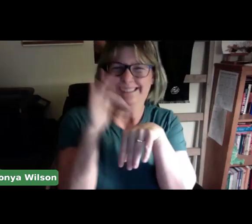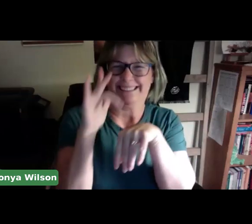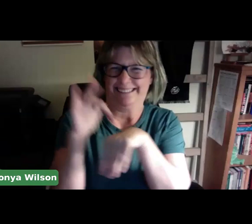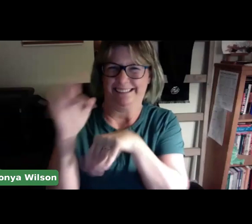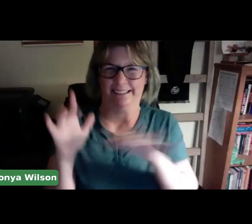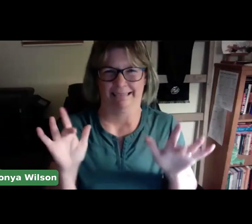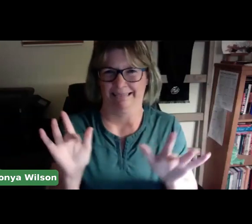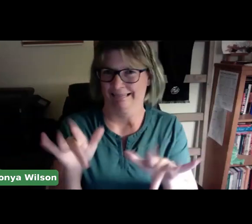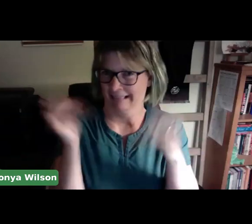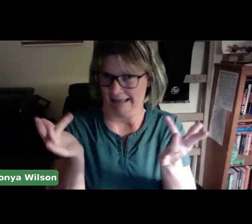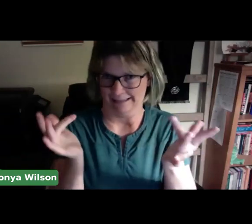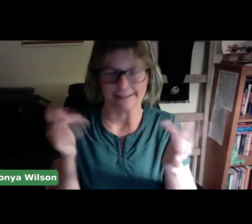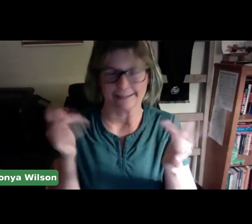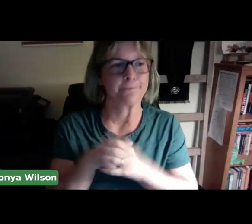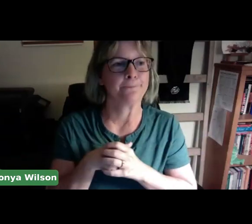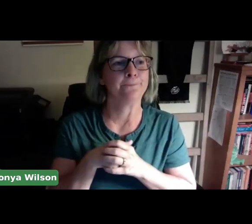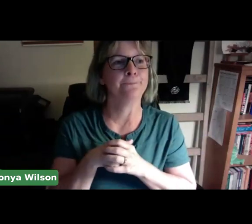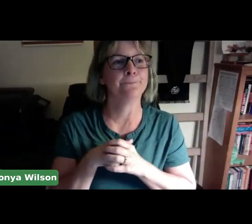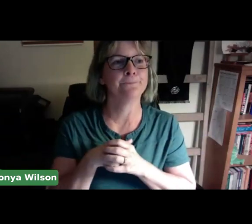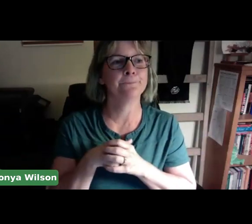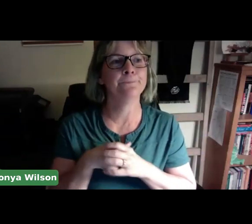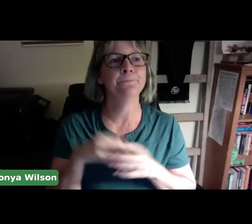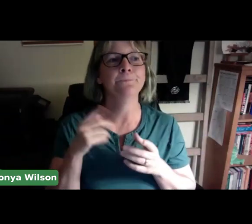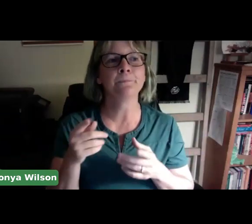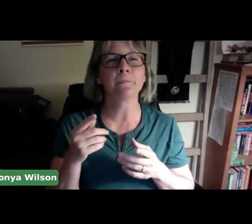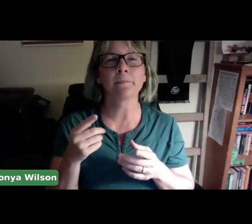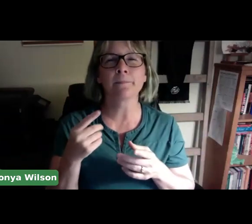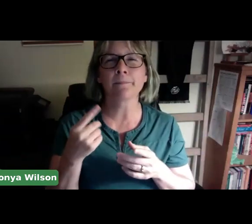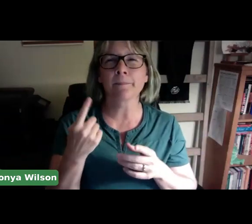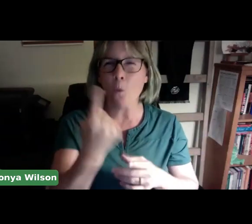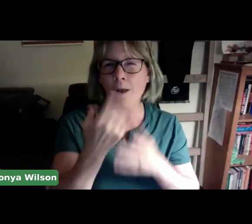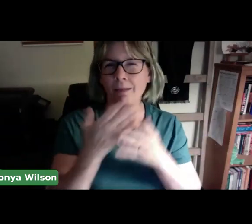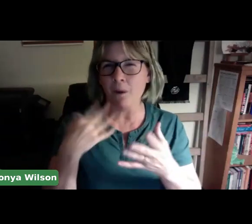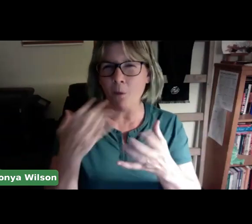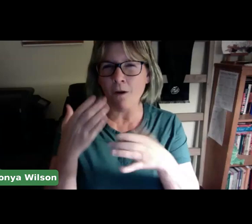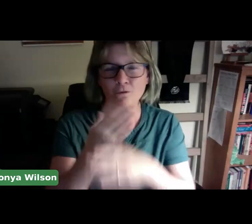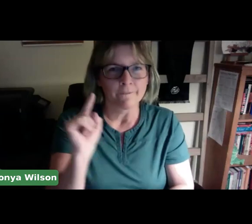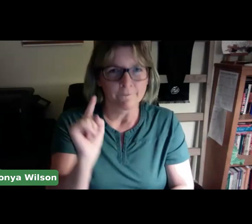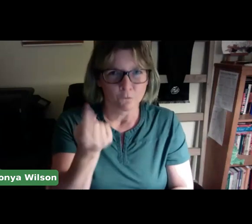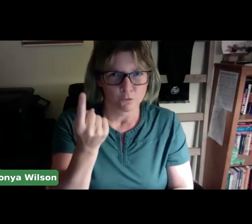Of course, we don't have enough time for everything. So we'll just have to touch on some of these items.